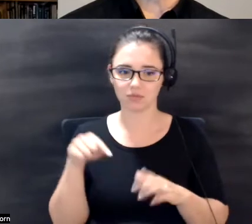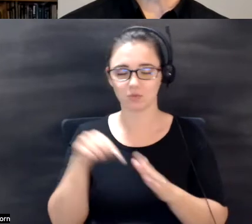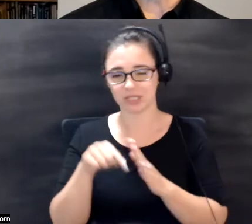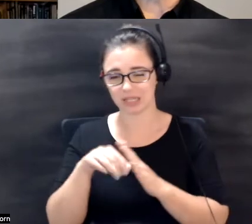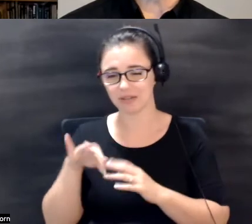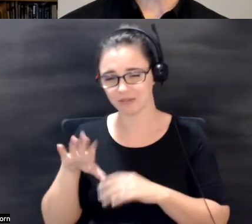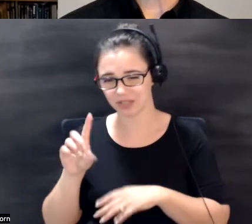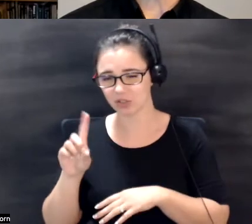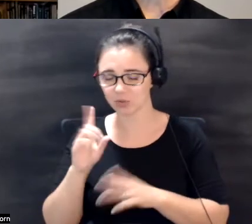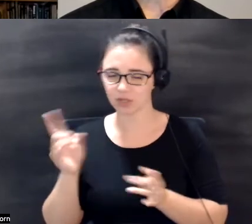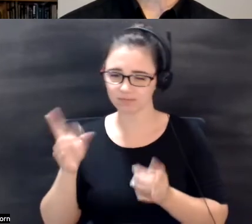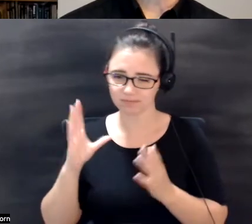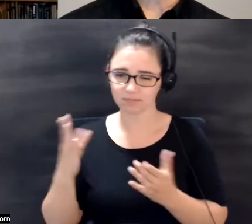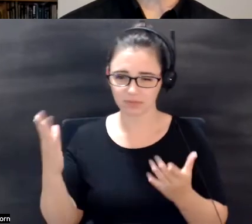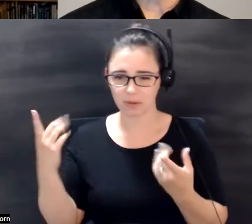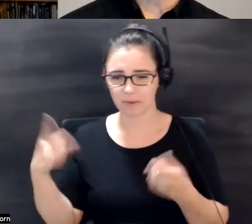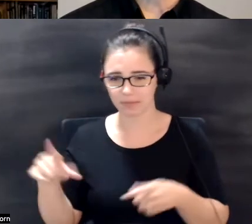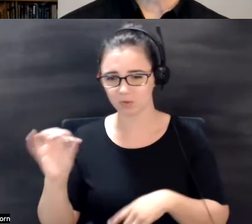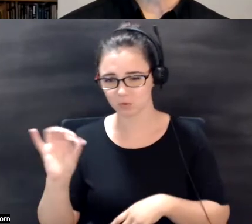tragedies, as well. Which [was] hard.